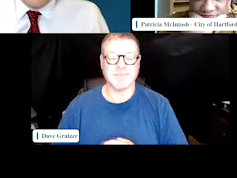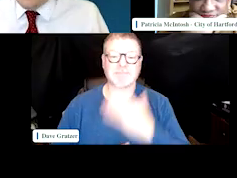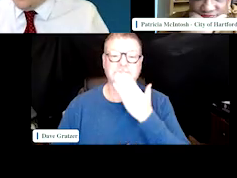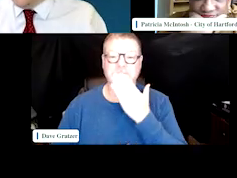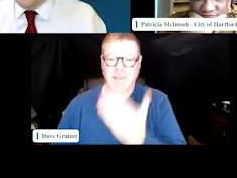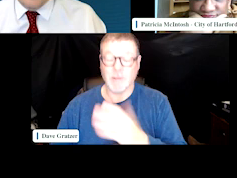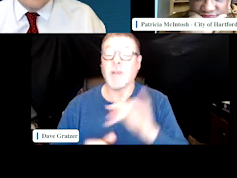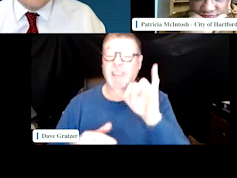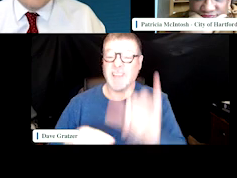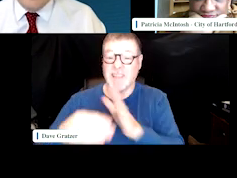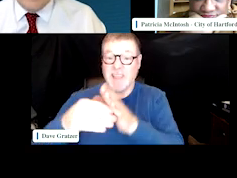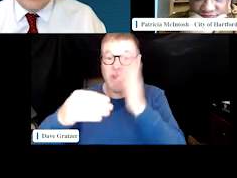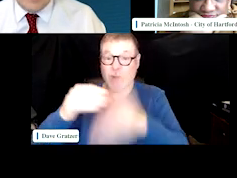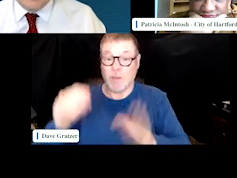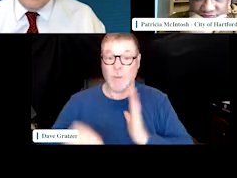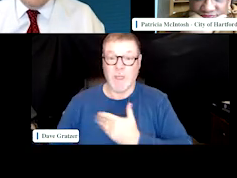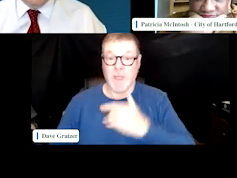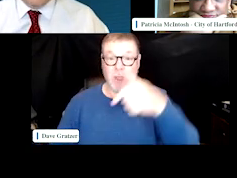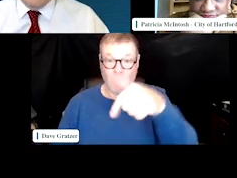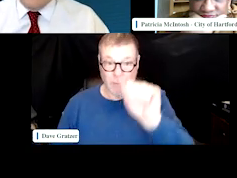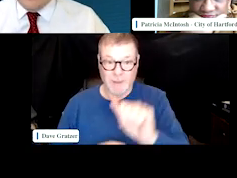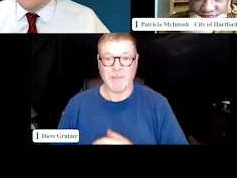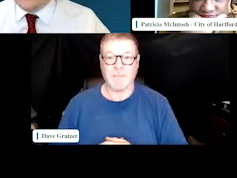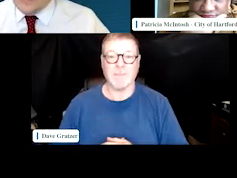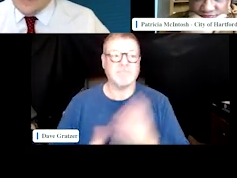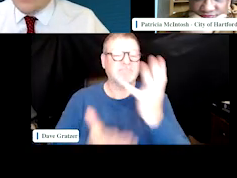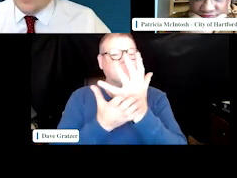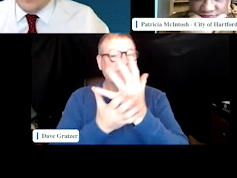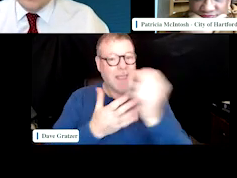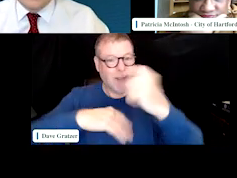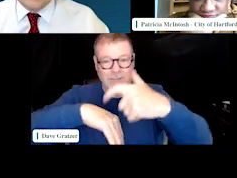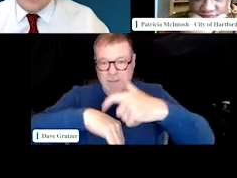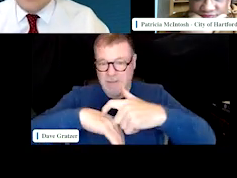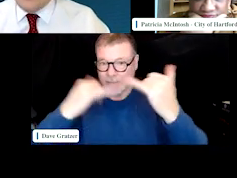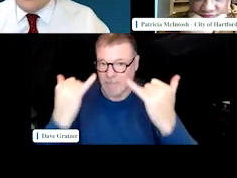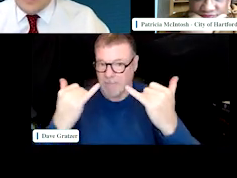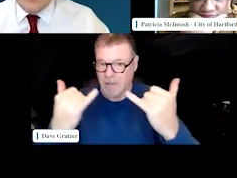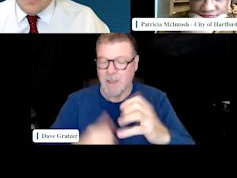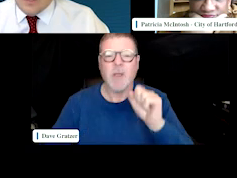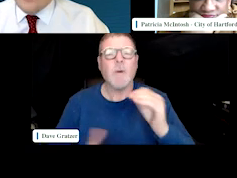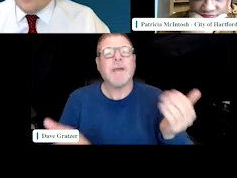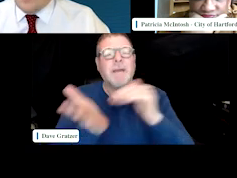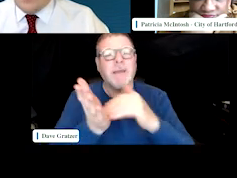That's gonna conclude our Q&A session, we're just about out of time. So again, I wanna thank you all,